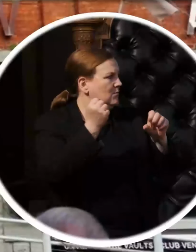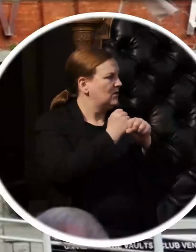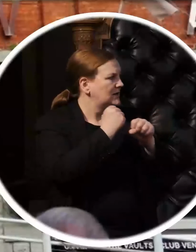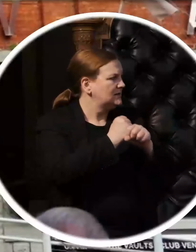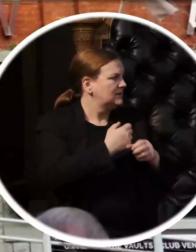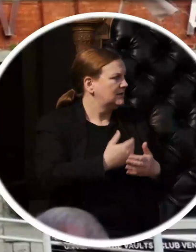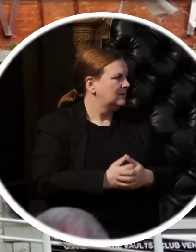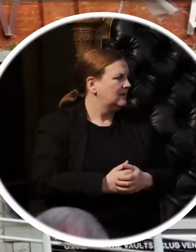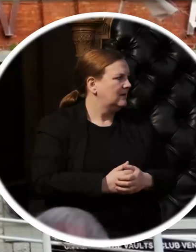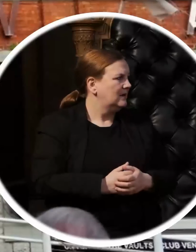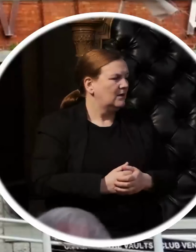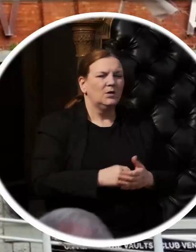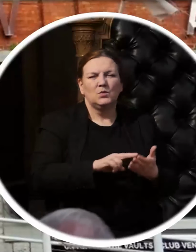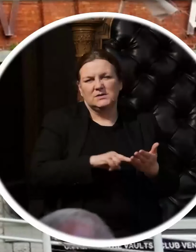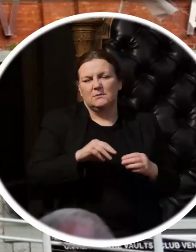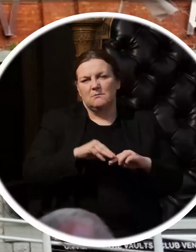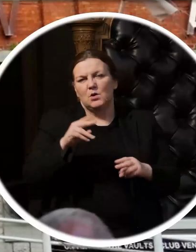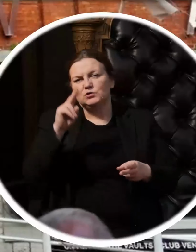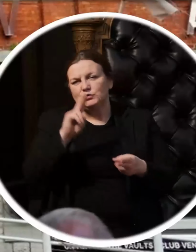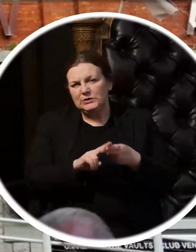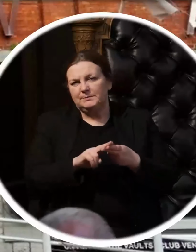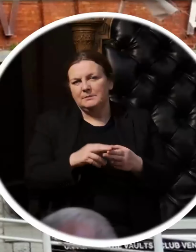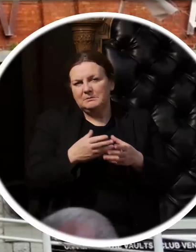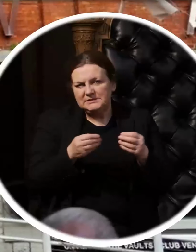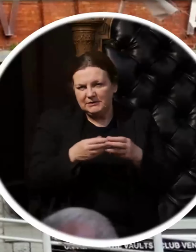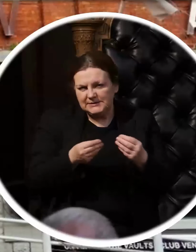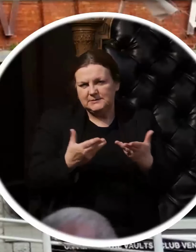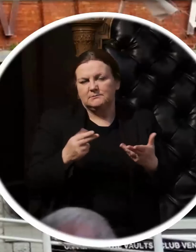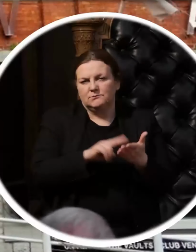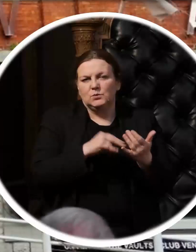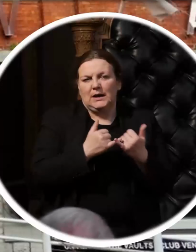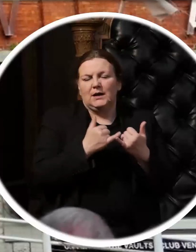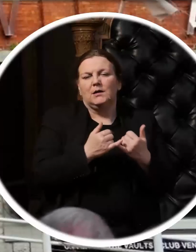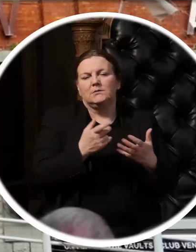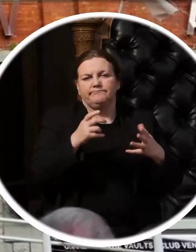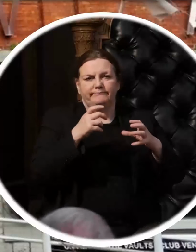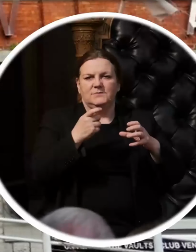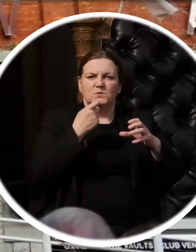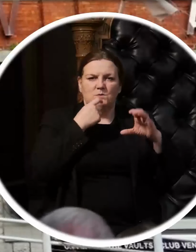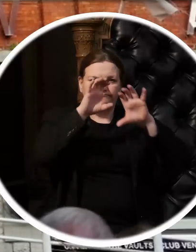kind of cheaper materials such as brick for railway stations and architectural features.